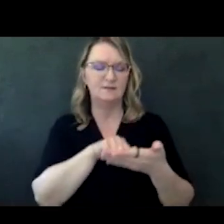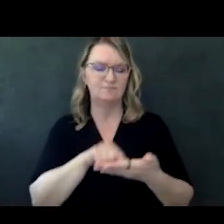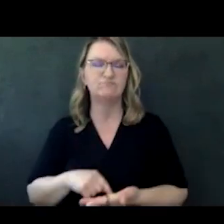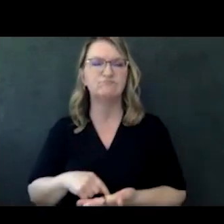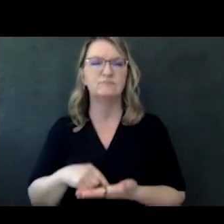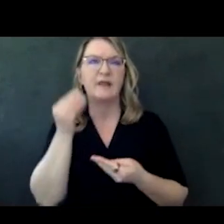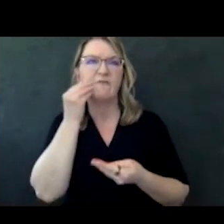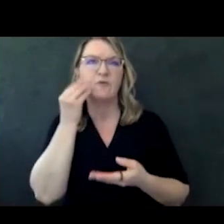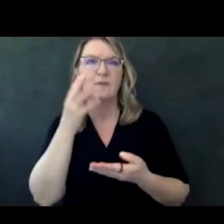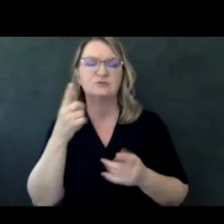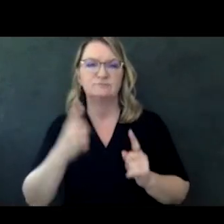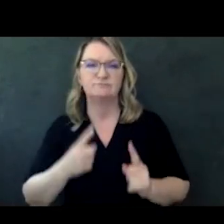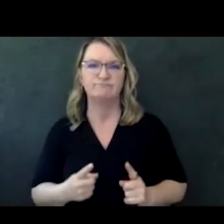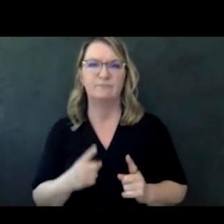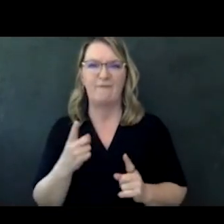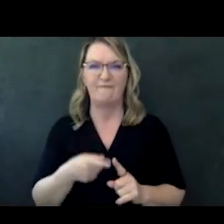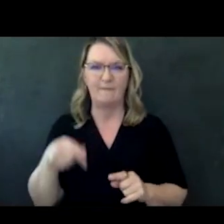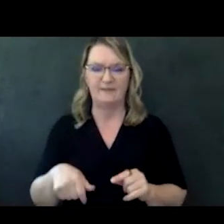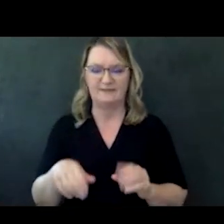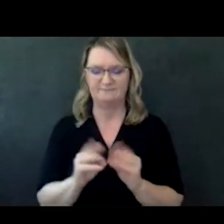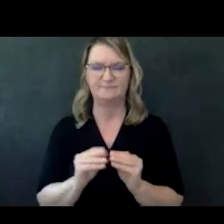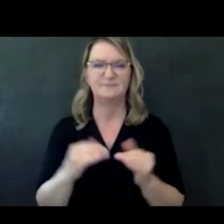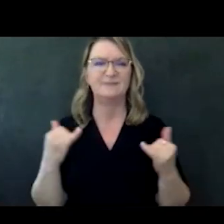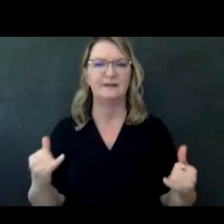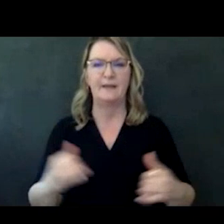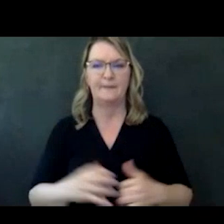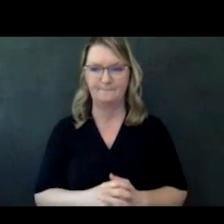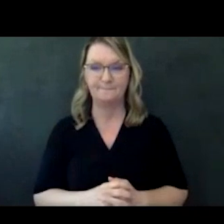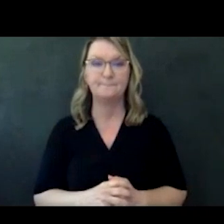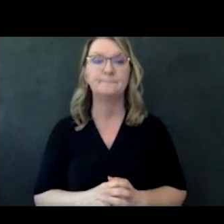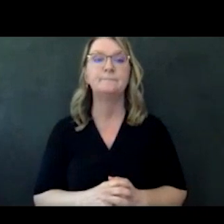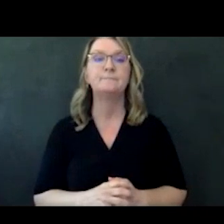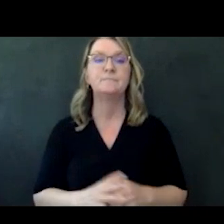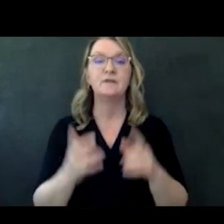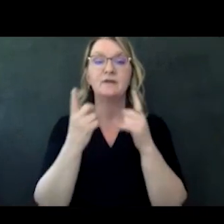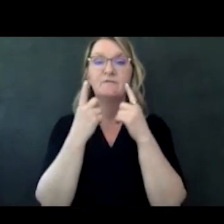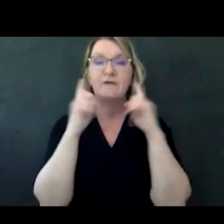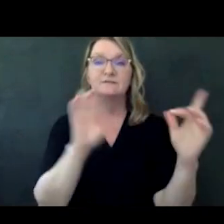takeaways before we close our session today. Effective outreach and messaging starts with